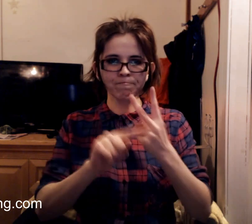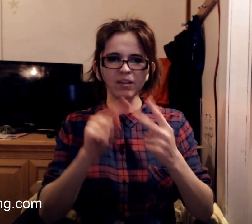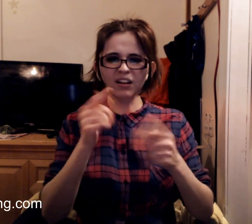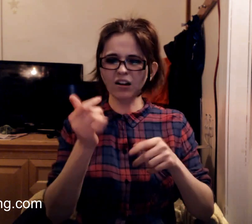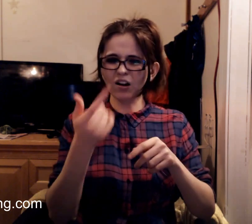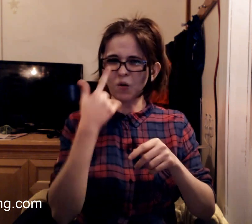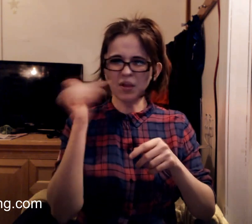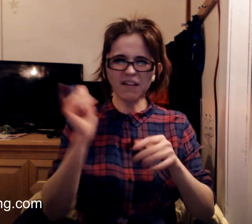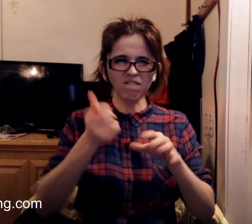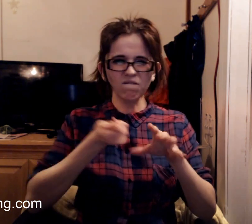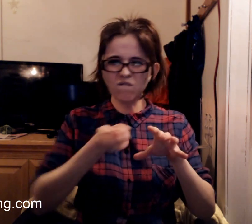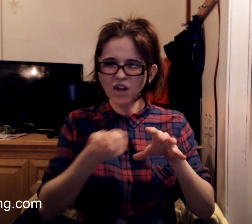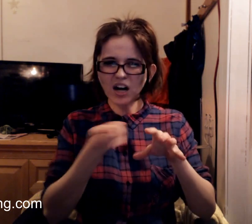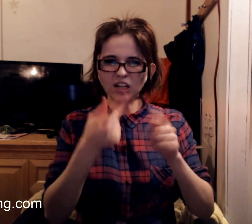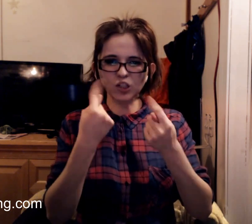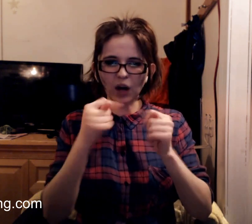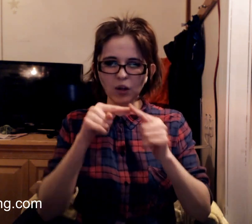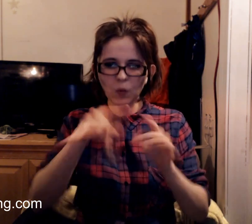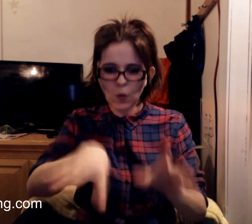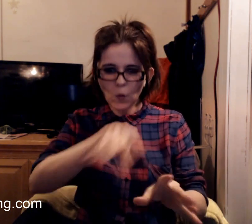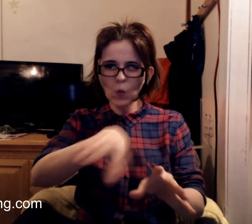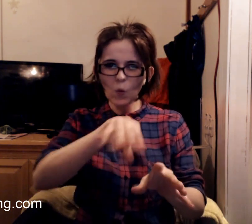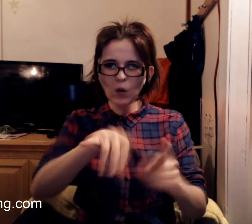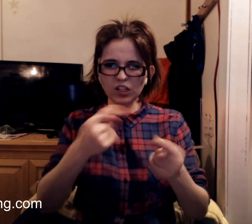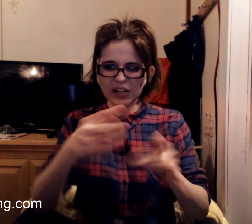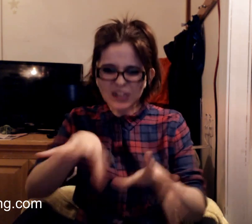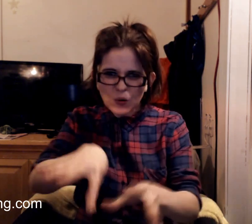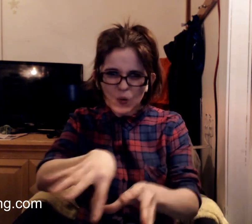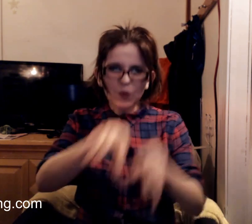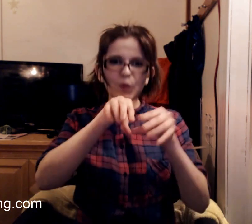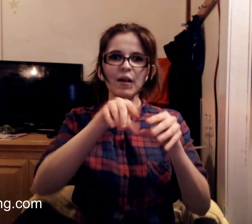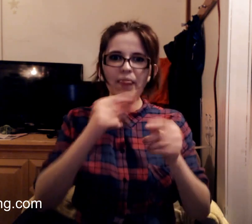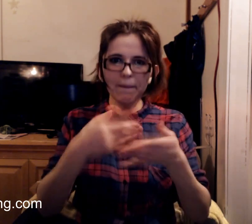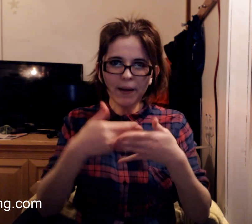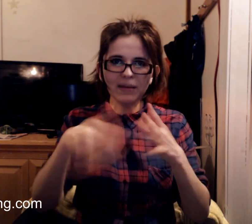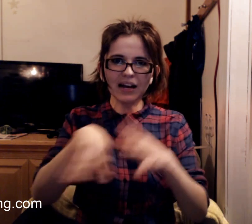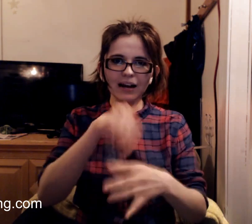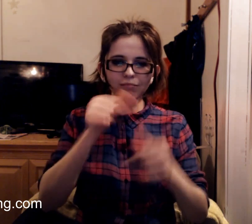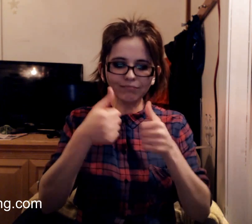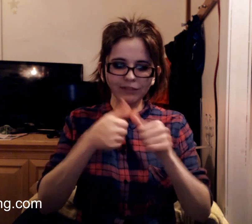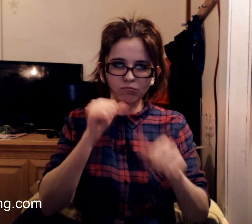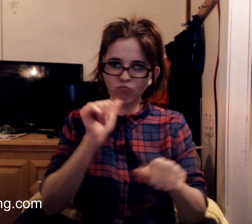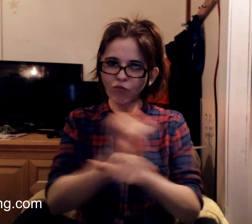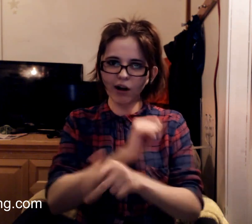2) Vacuum extractor - A vacuum device that uses a soft cup which attaches to my head with suction to try and force me out of the birth canal. Still didn't work.